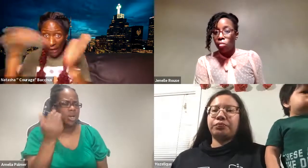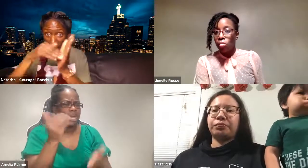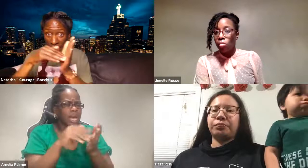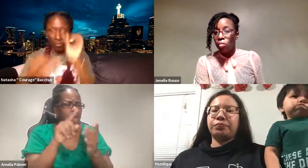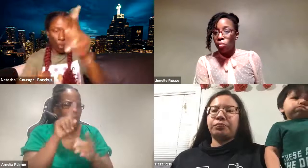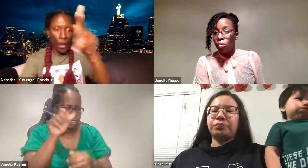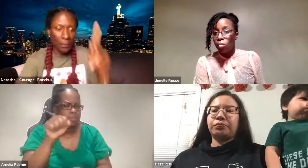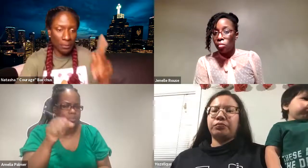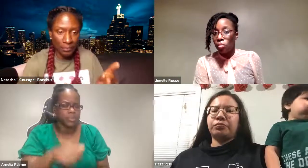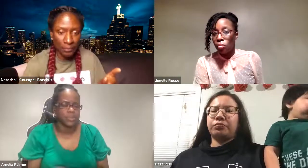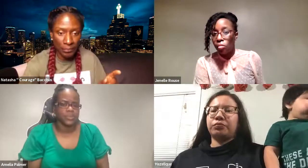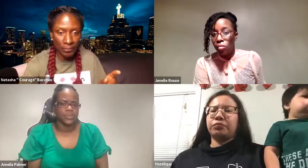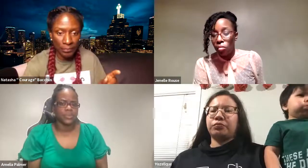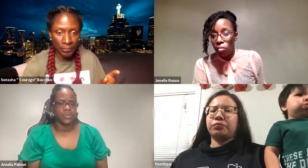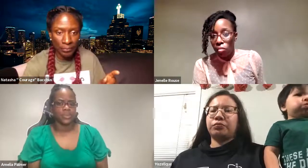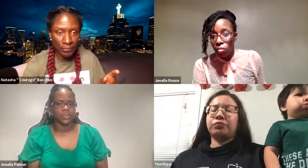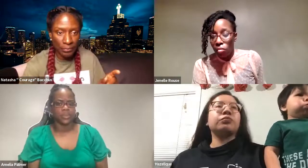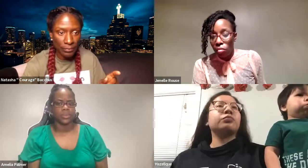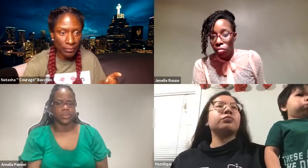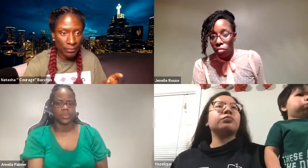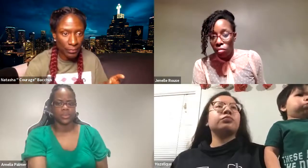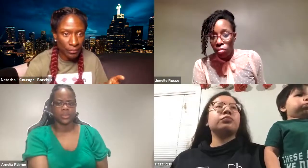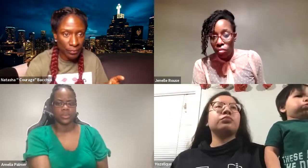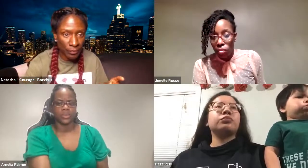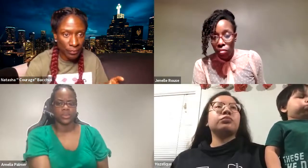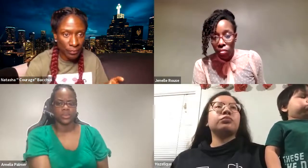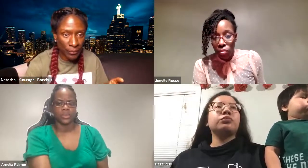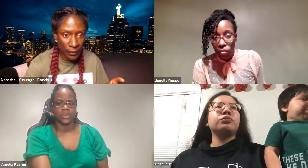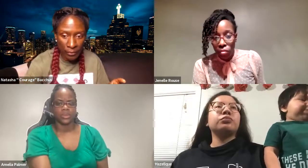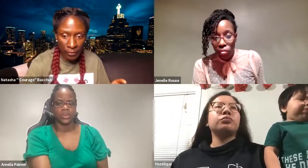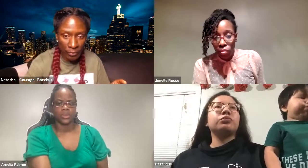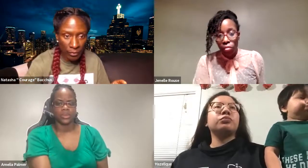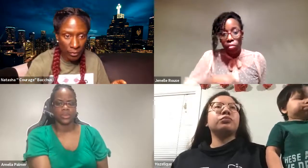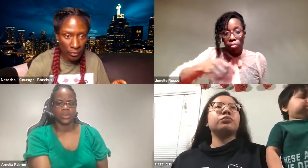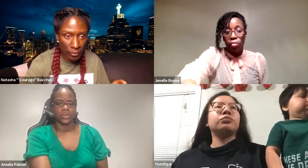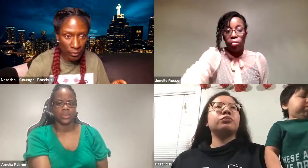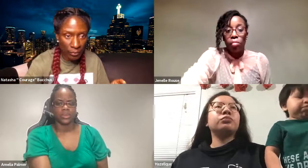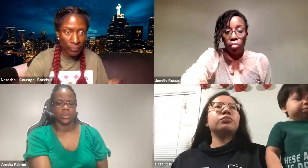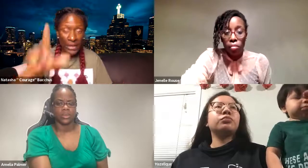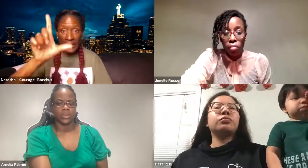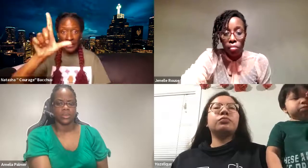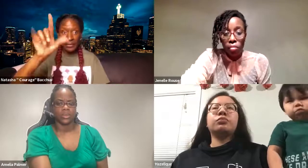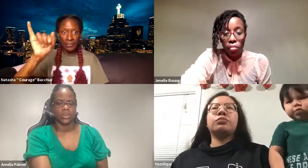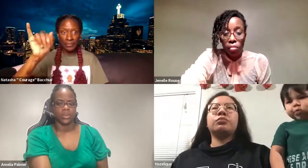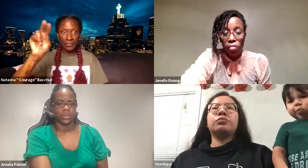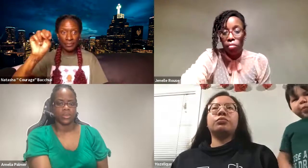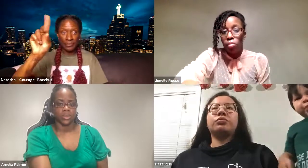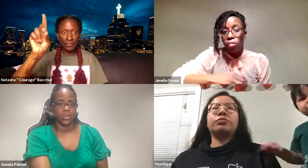amelia's asking do you mind restating that question